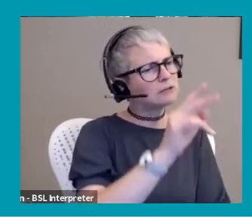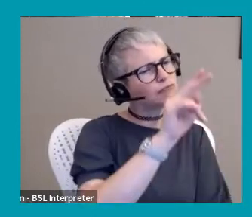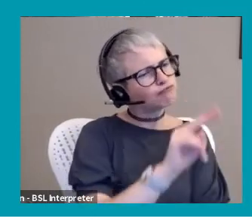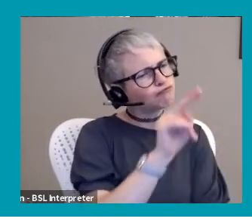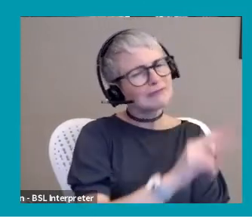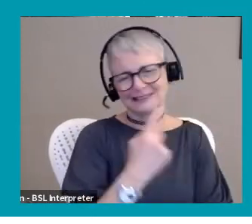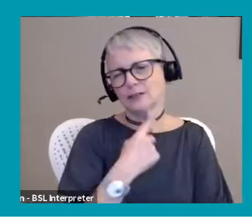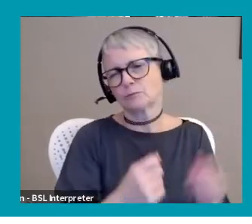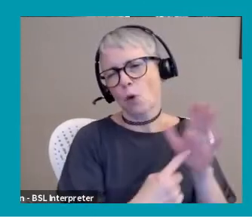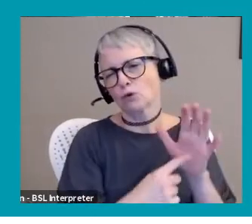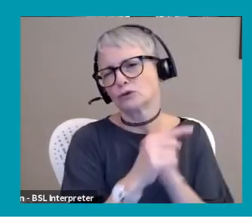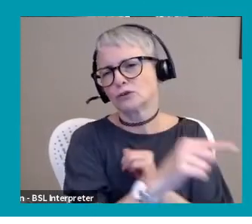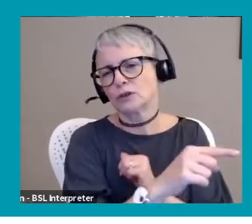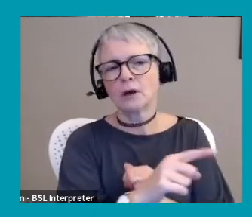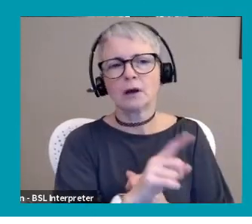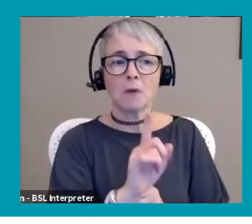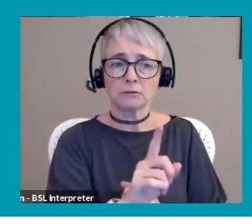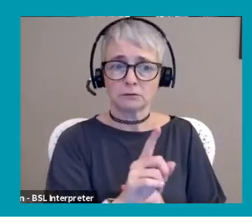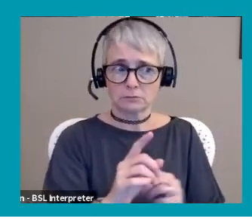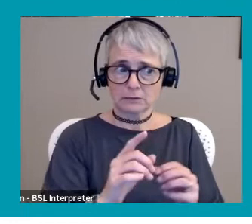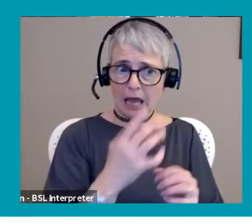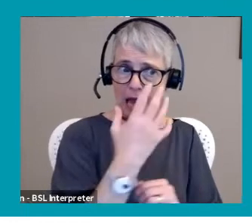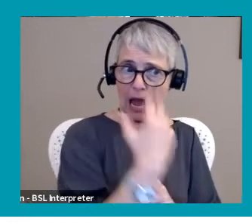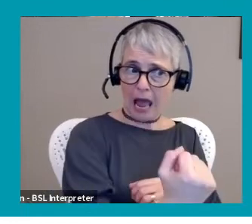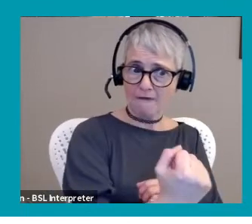Find blog sites or forums that you can join and you can have